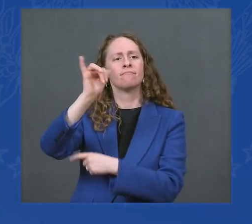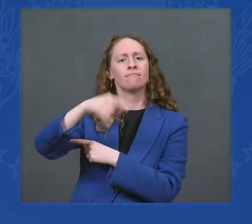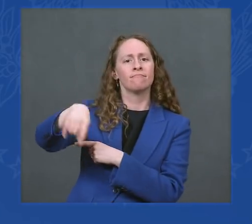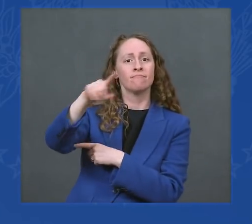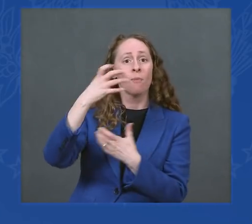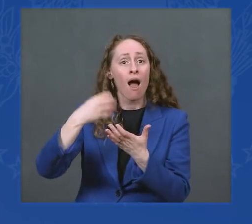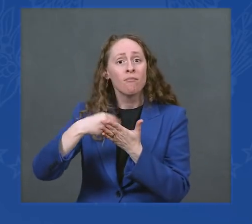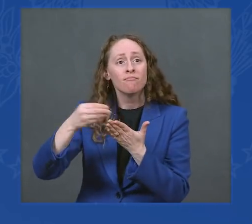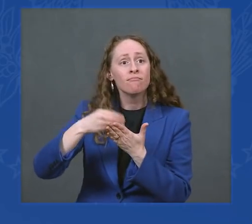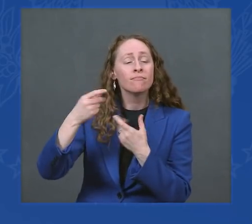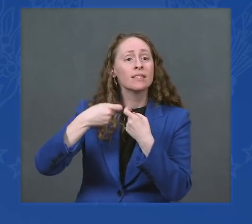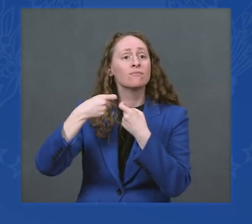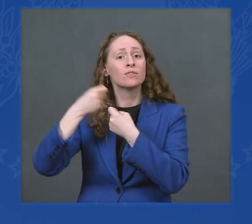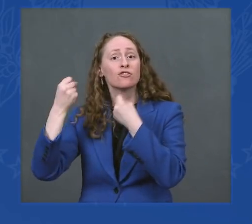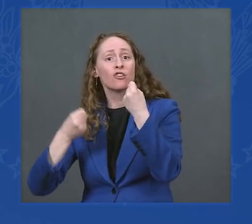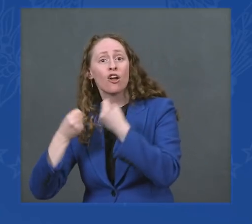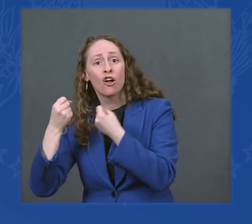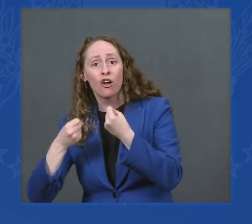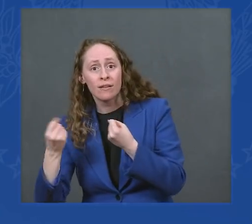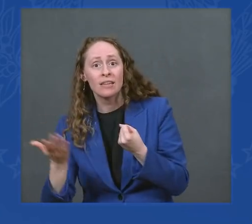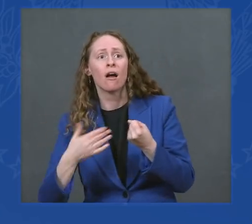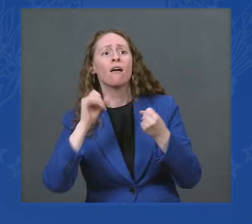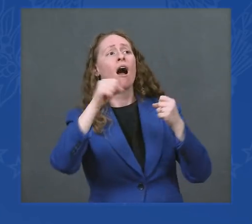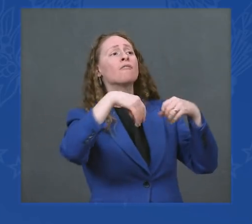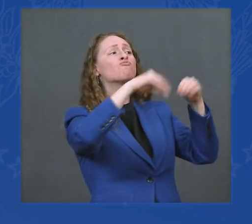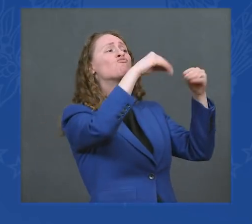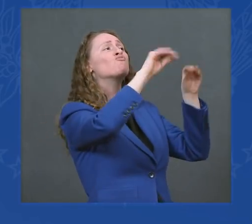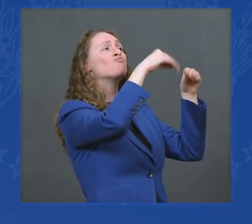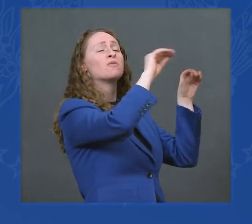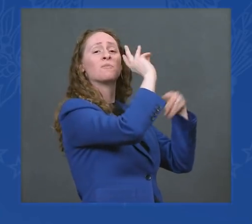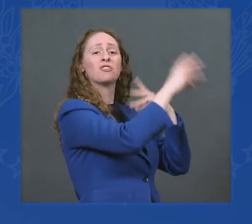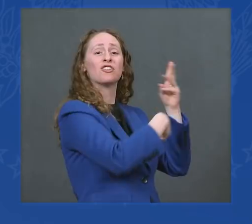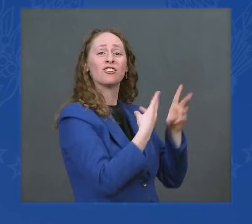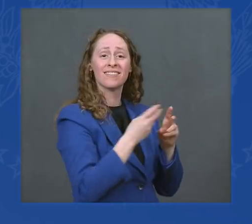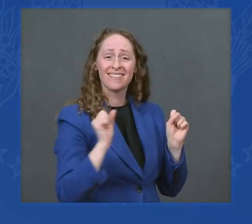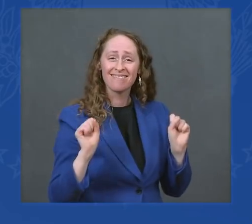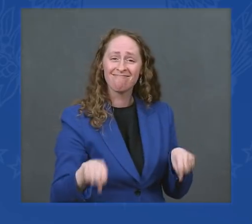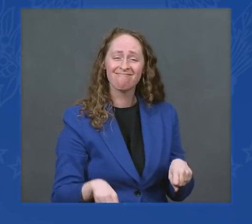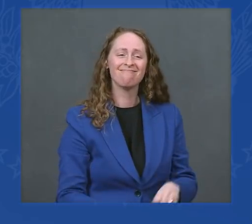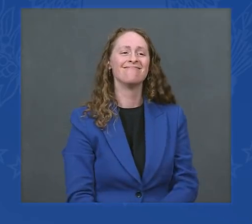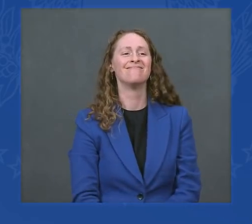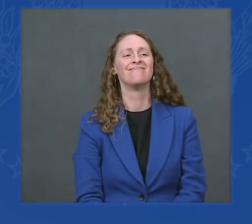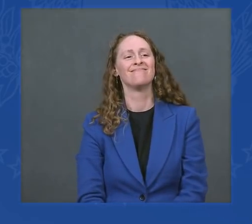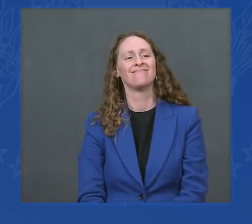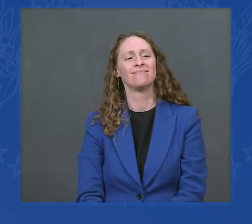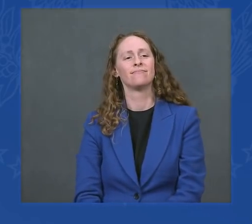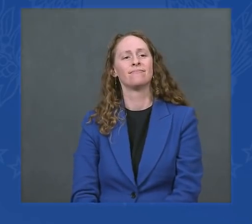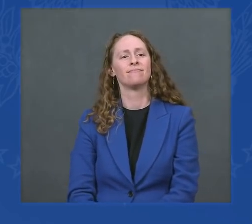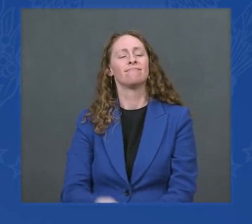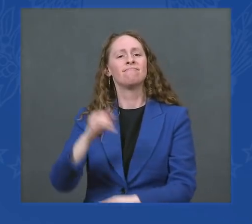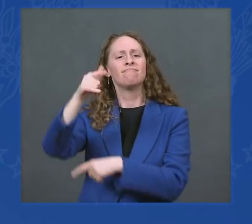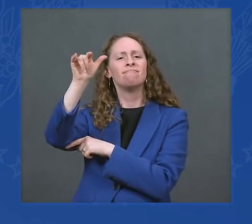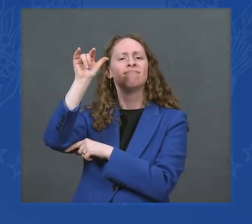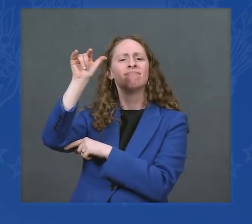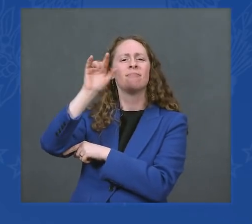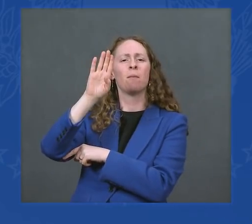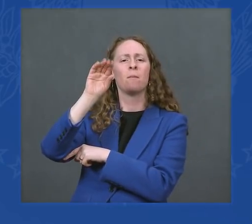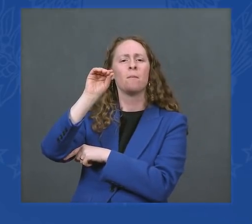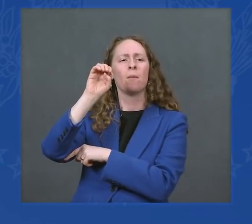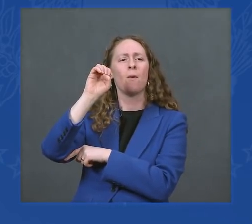a $20 billion bill -- $20 billion deal right here in the White House to sell American-made aircraft